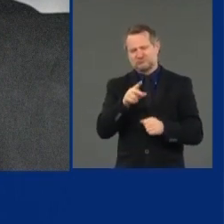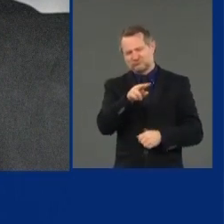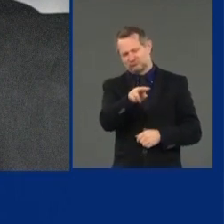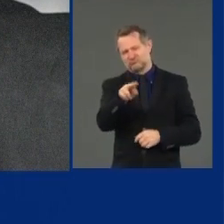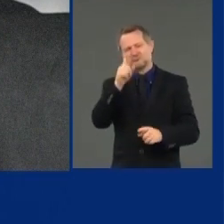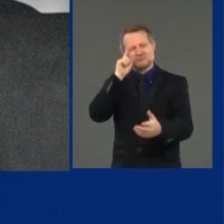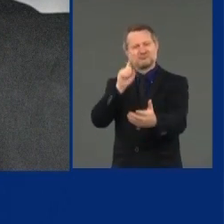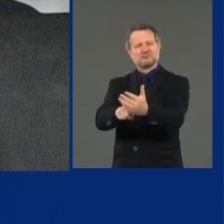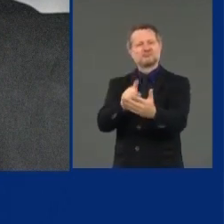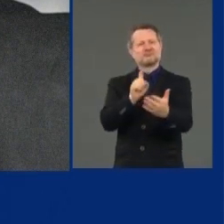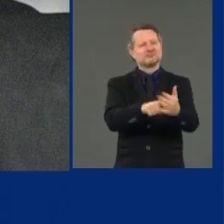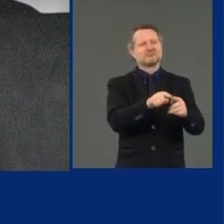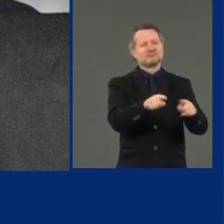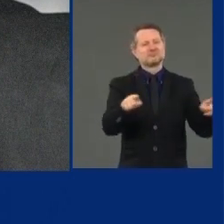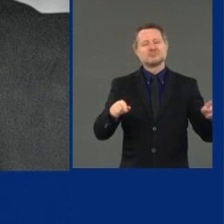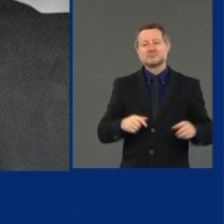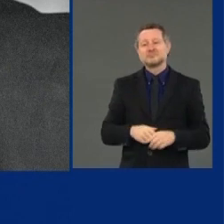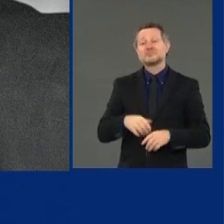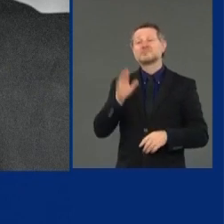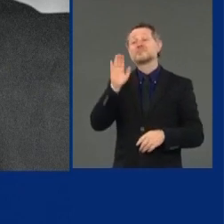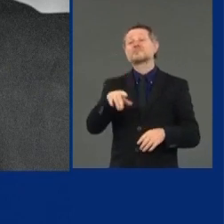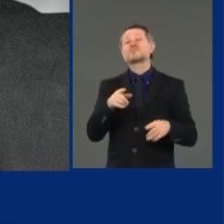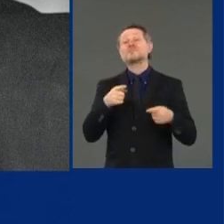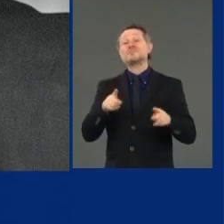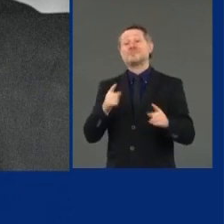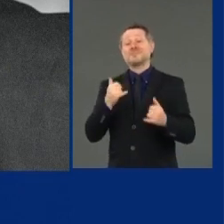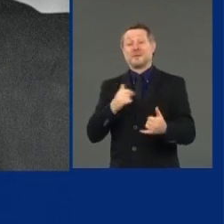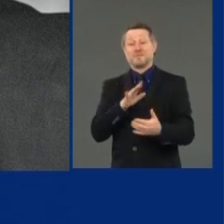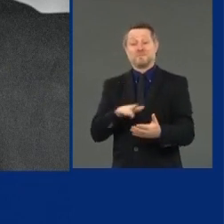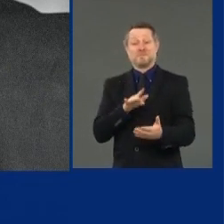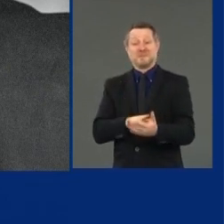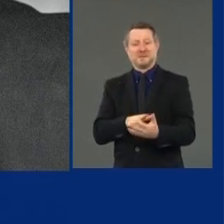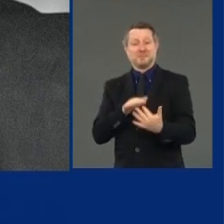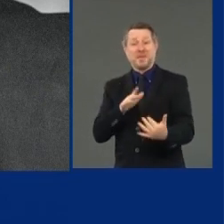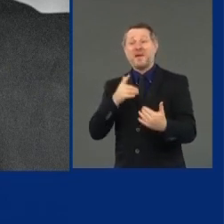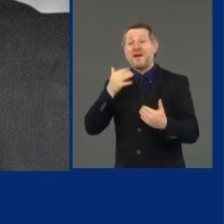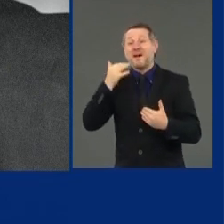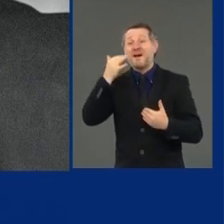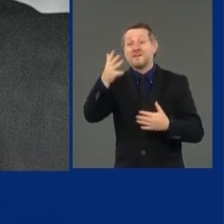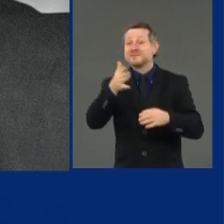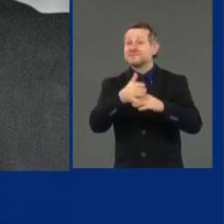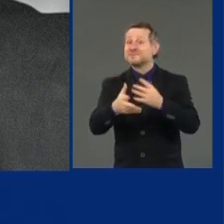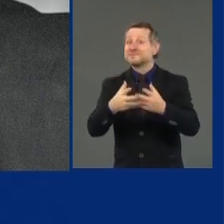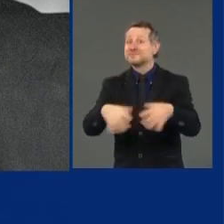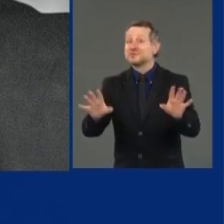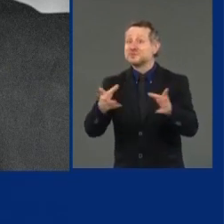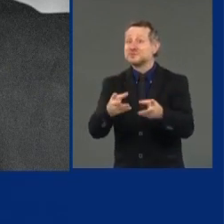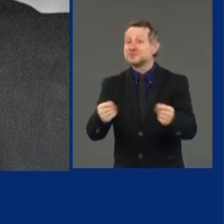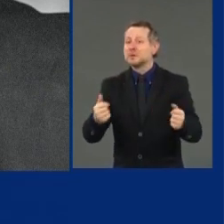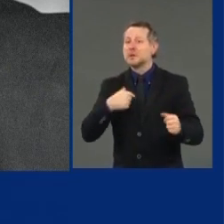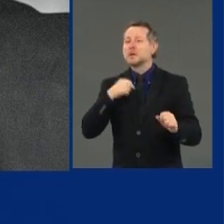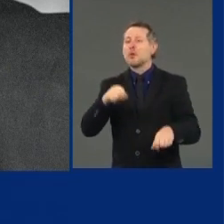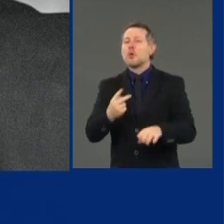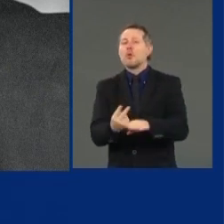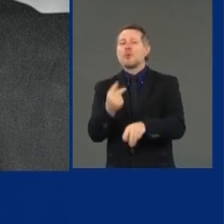LOST THEIR LIVES. WE SHOULD REMEMBER THAT. WHEN WE ARE IN THE MIDST OF THIS